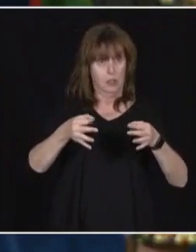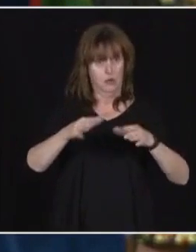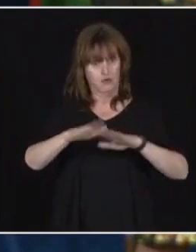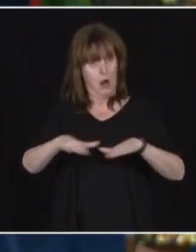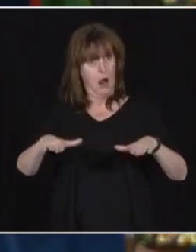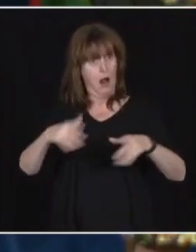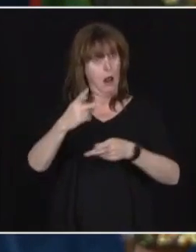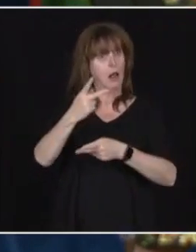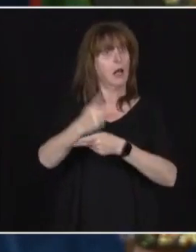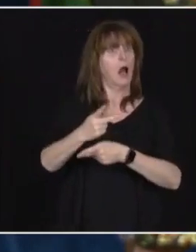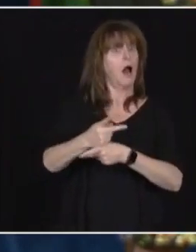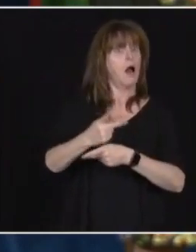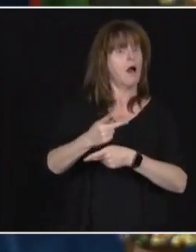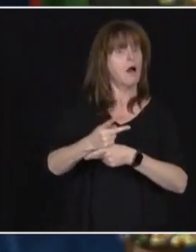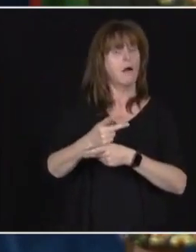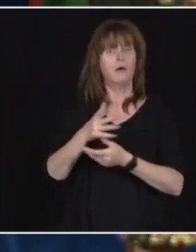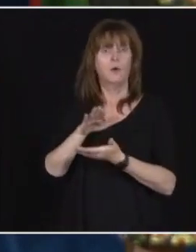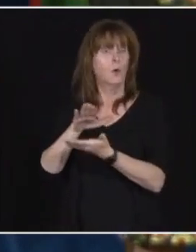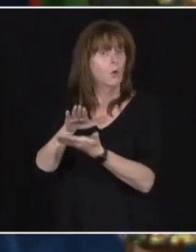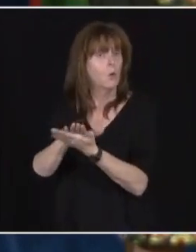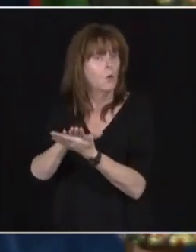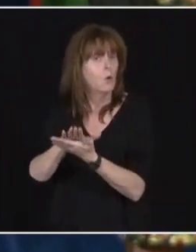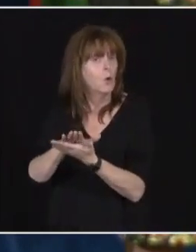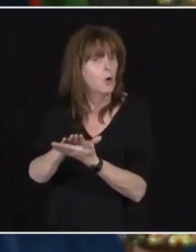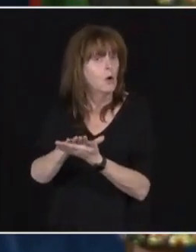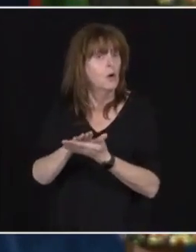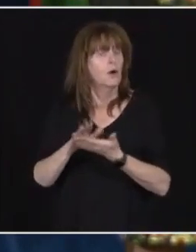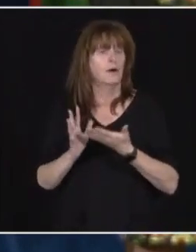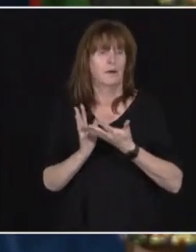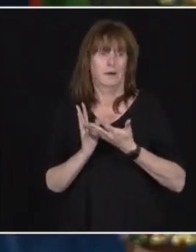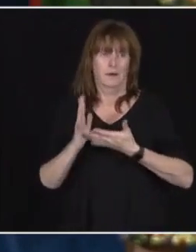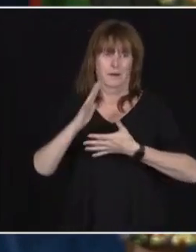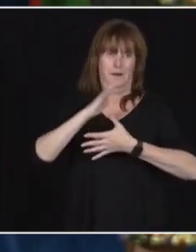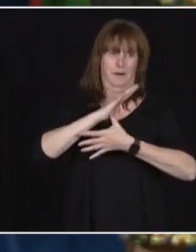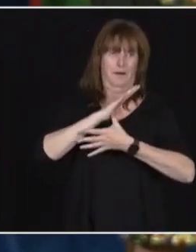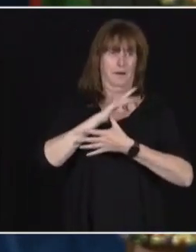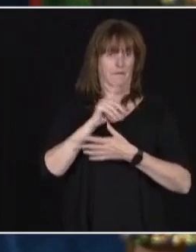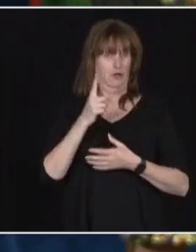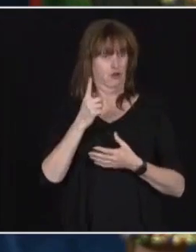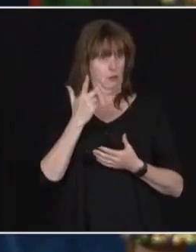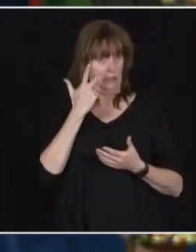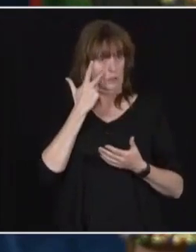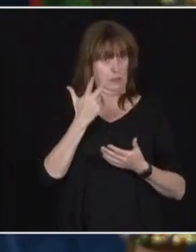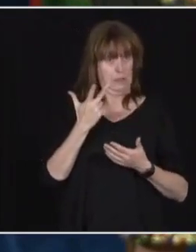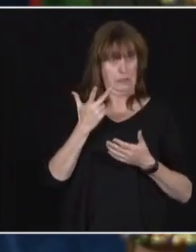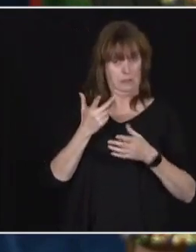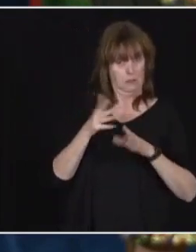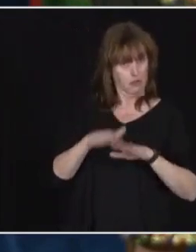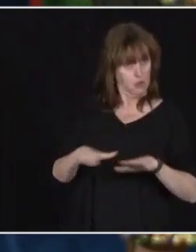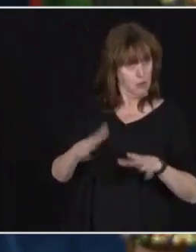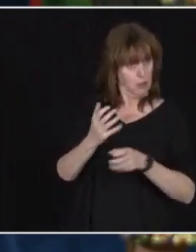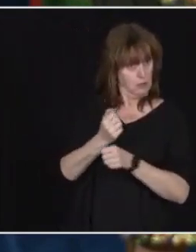I just want to make clear that all of our determinations for child care, of course for schools will be premised on the